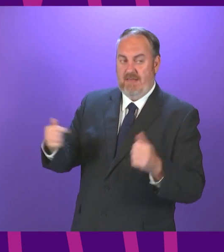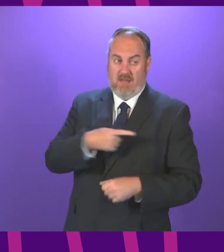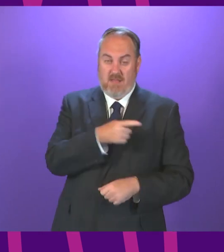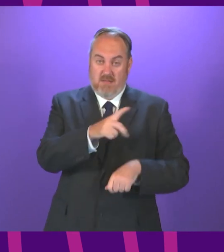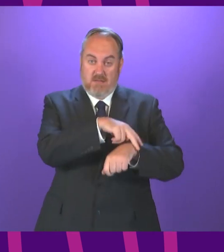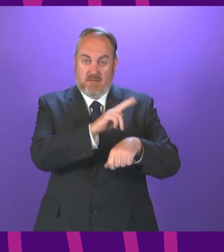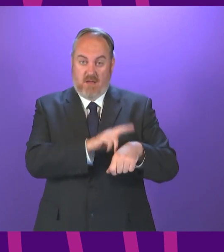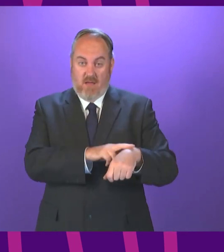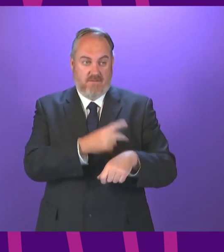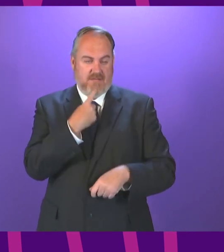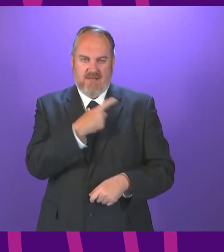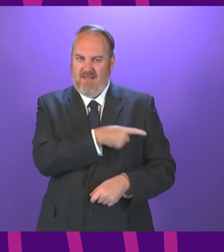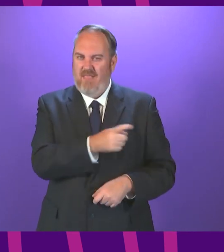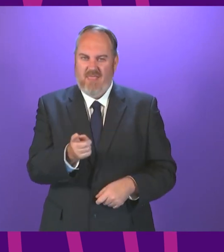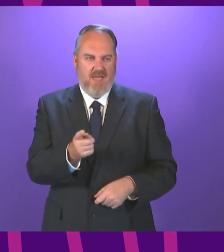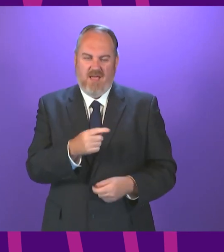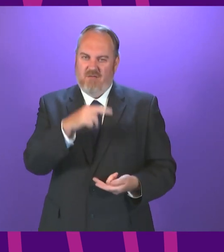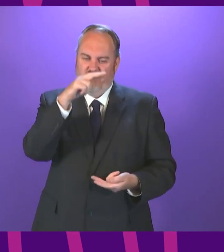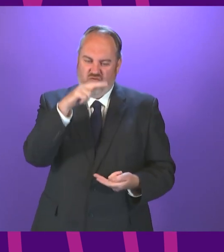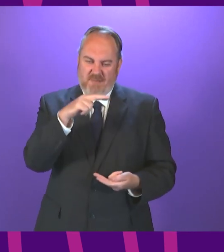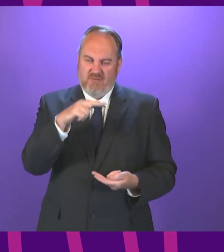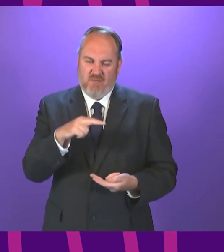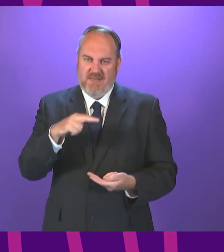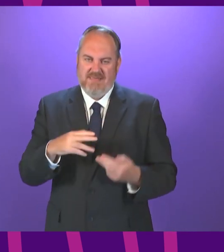cutting corners and lowering standards? Instead, it should have ensured that